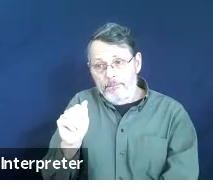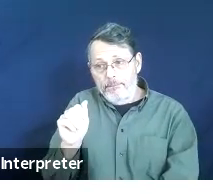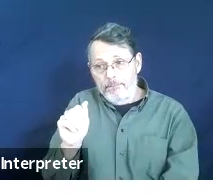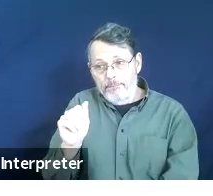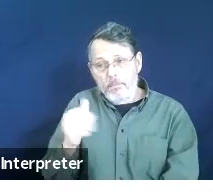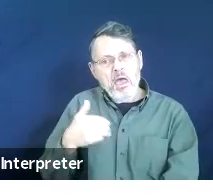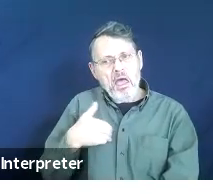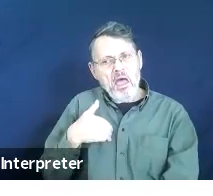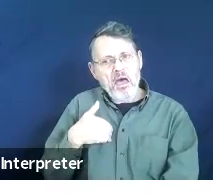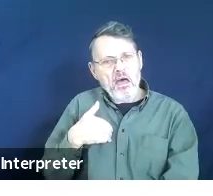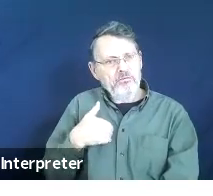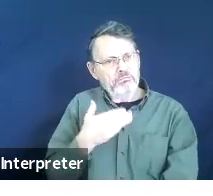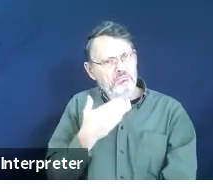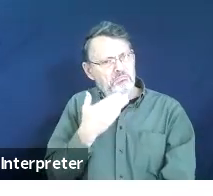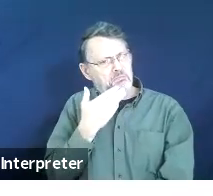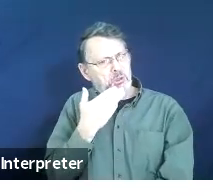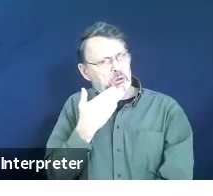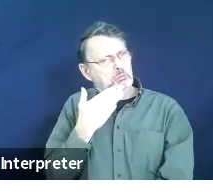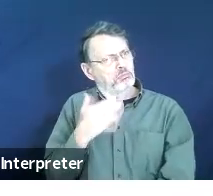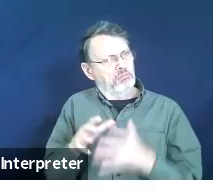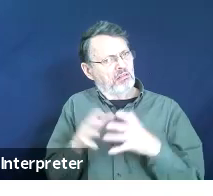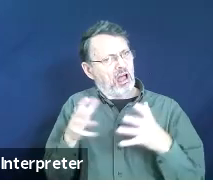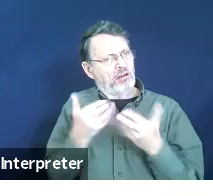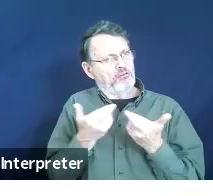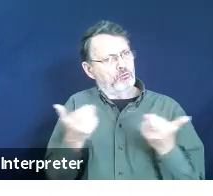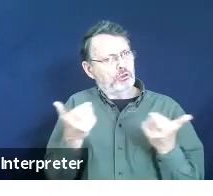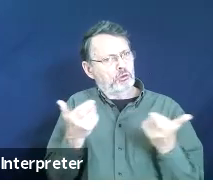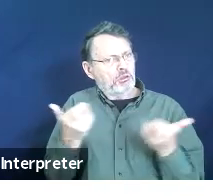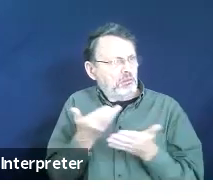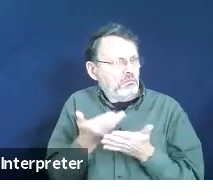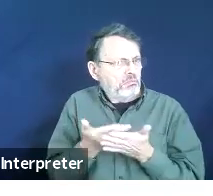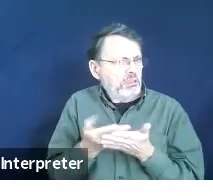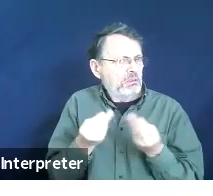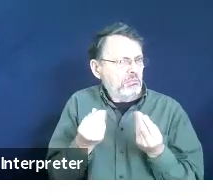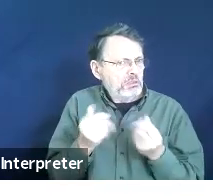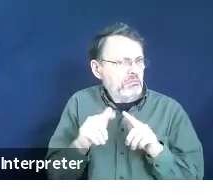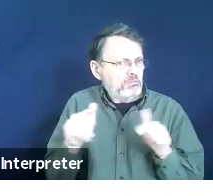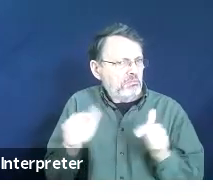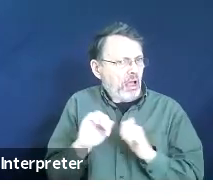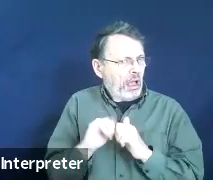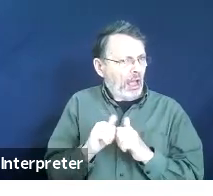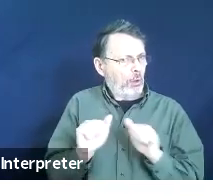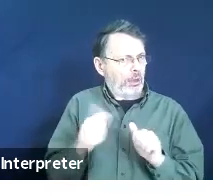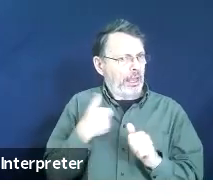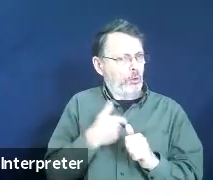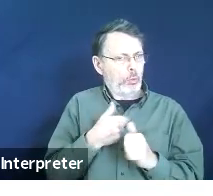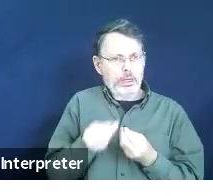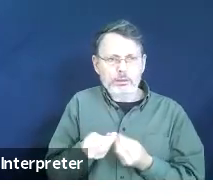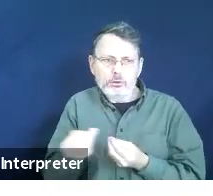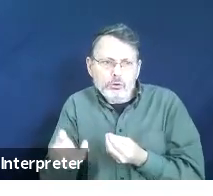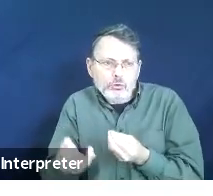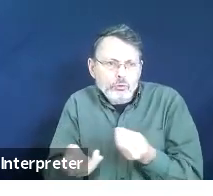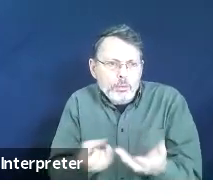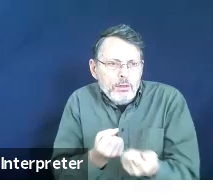amount of resources. And we want to try to figure out ways where we can distribute that support to